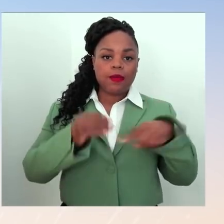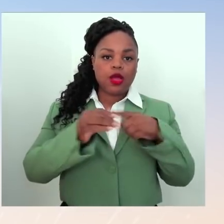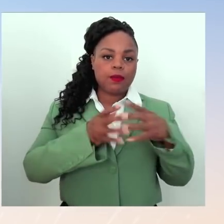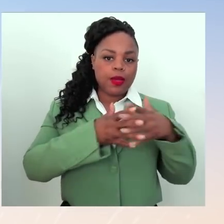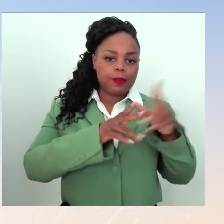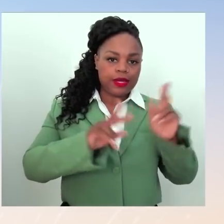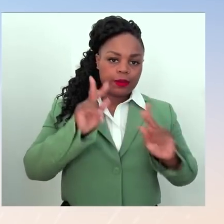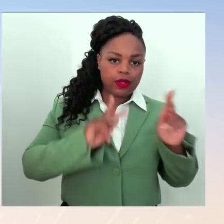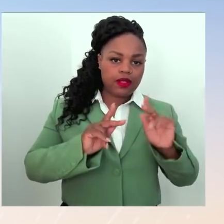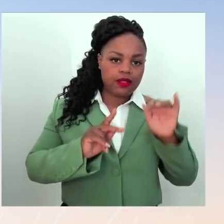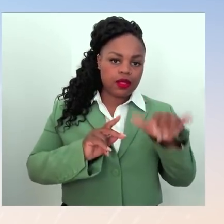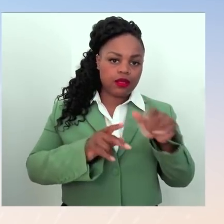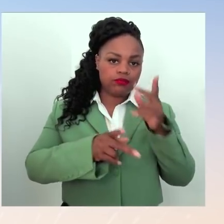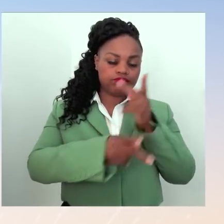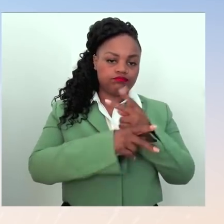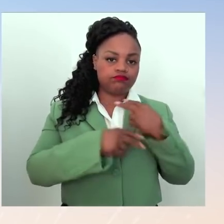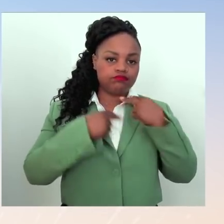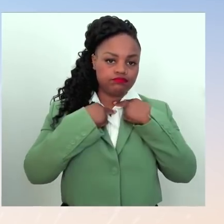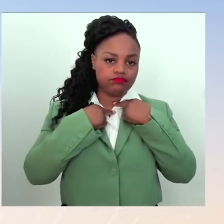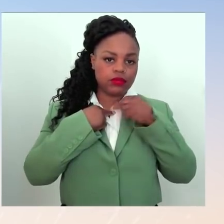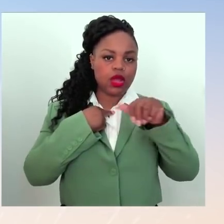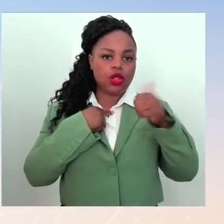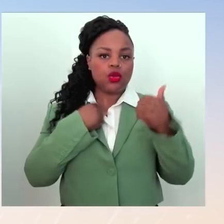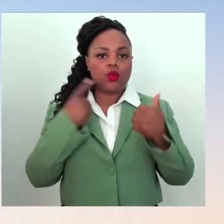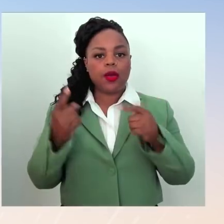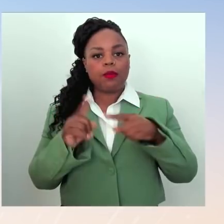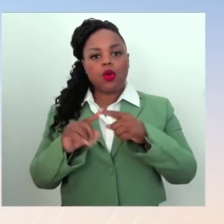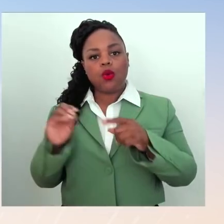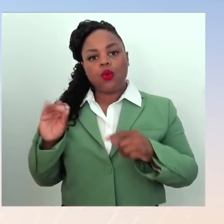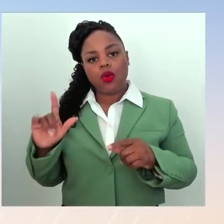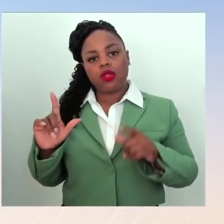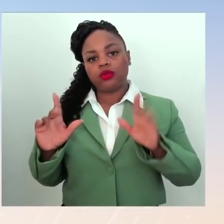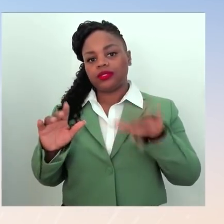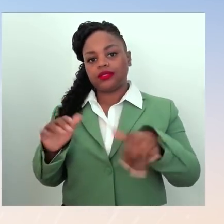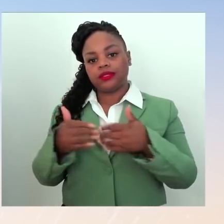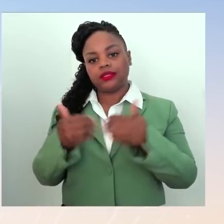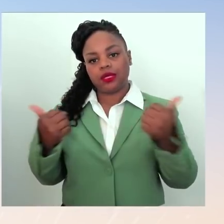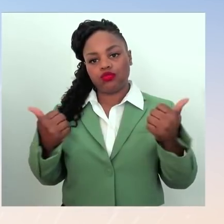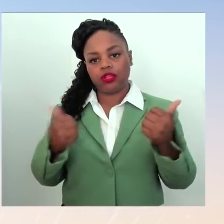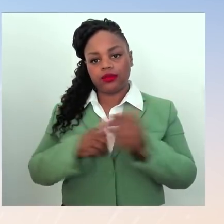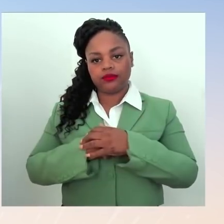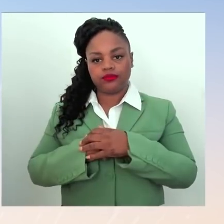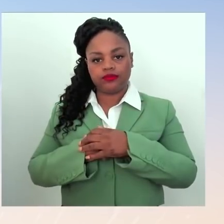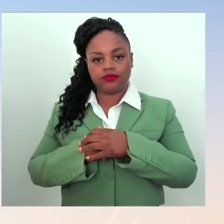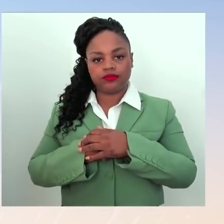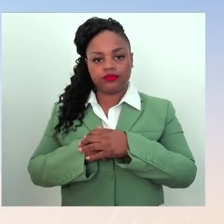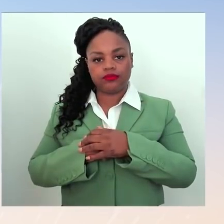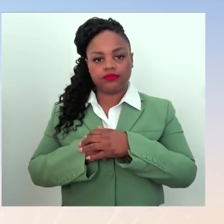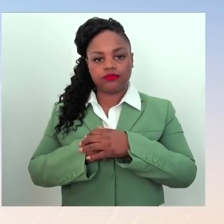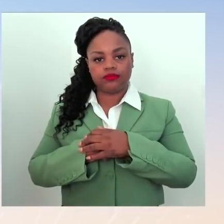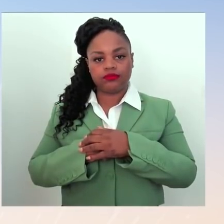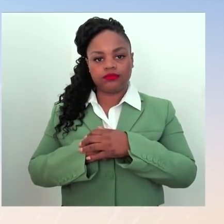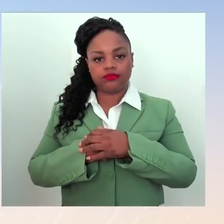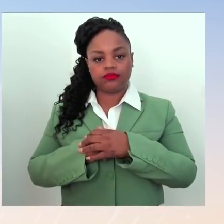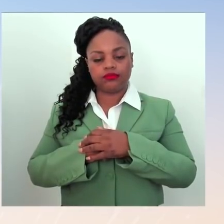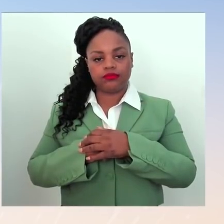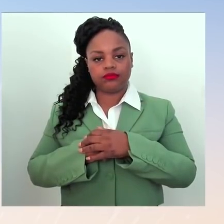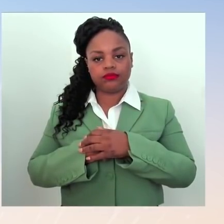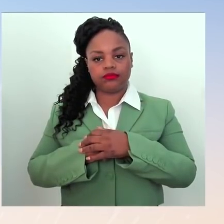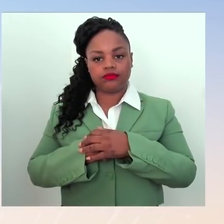the White House's objectives with her going over there and particularly what message you want to send to Russia with the Vice President being in that area?